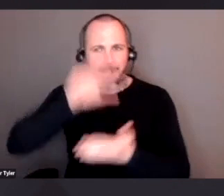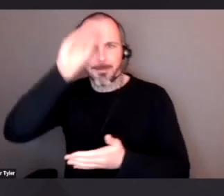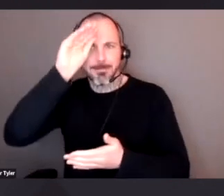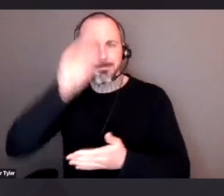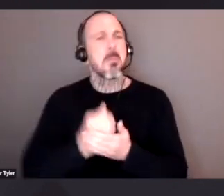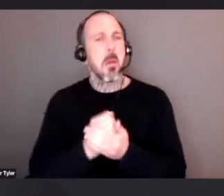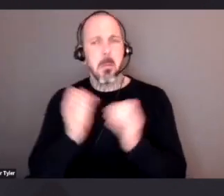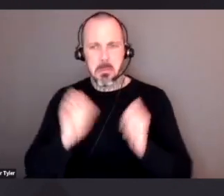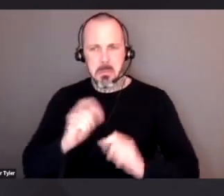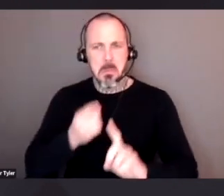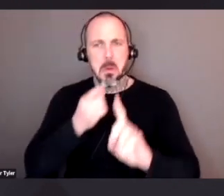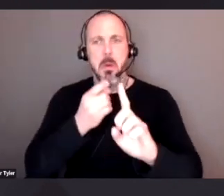initiatives, and offerings.